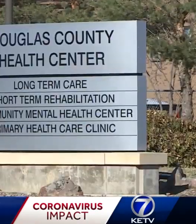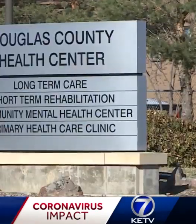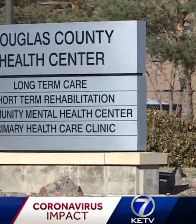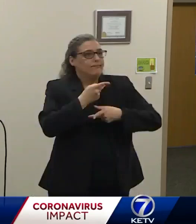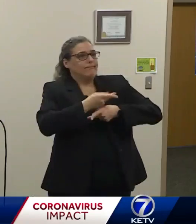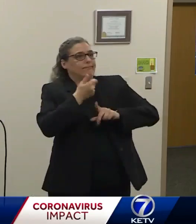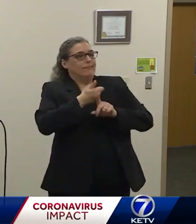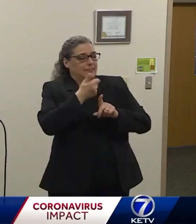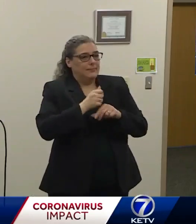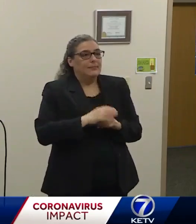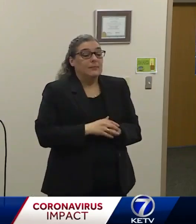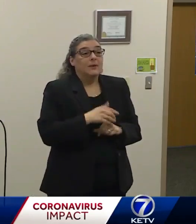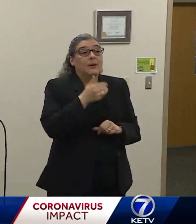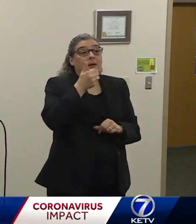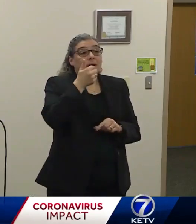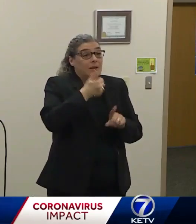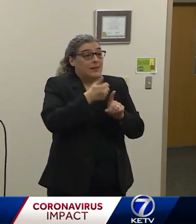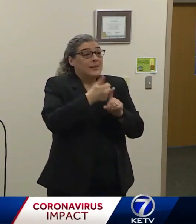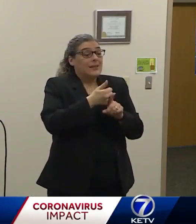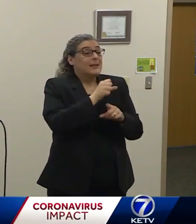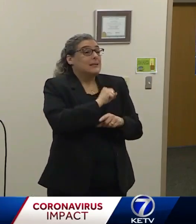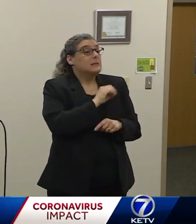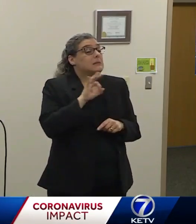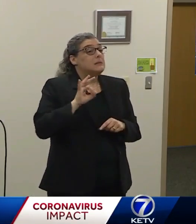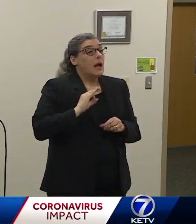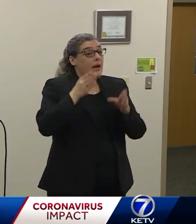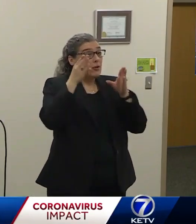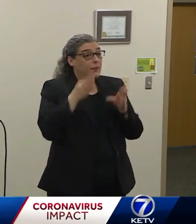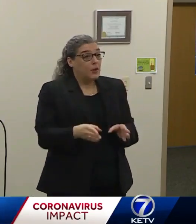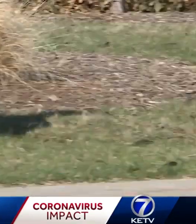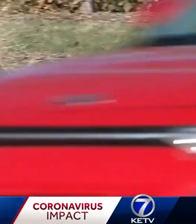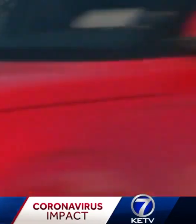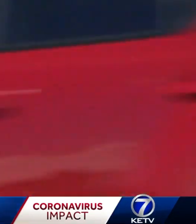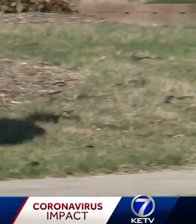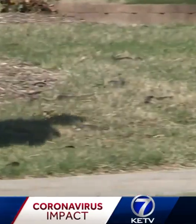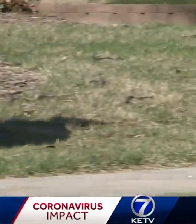WE’VE LEARNED THE STAFFER IN QUESTION DIDN’T EVEN KNOW HE WAS SHOWING ANY SYMPTOMS OF CORONAVIRUS.